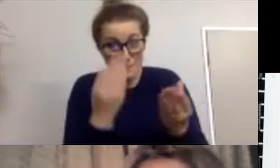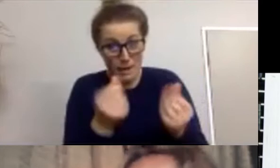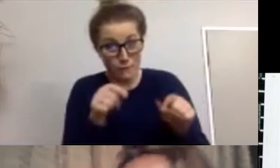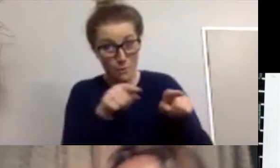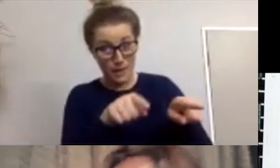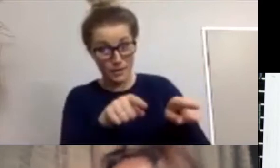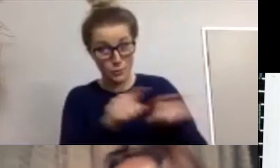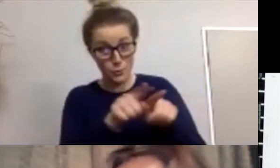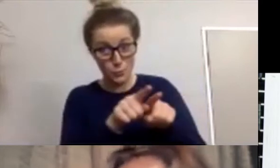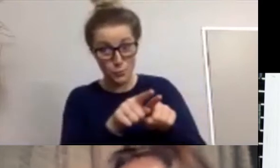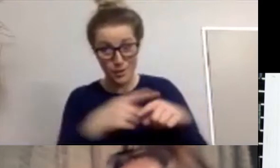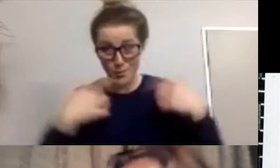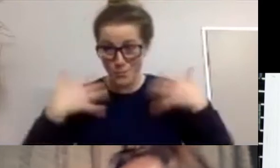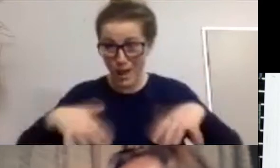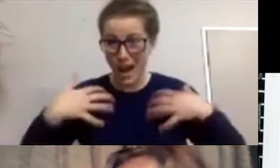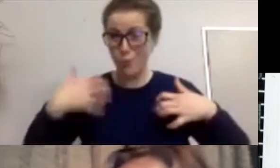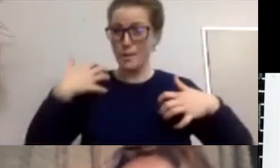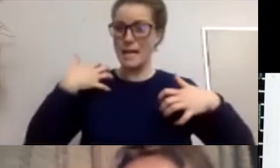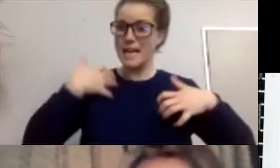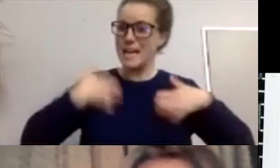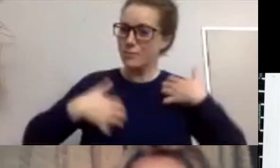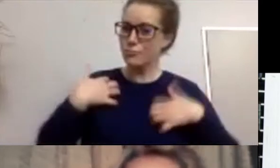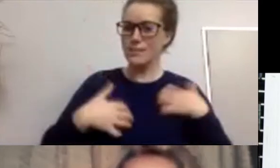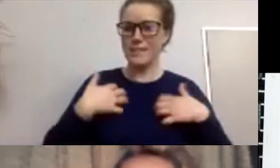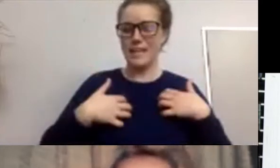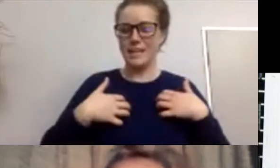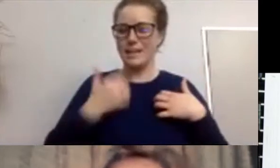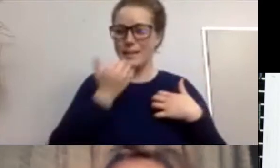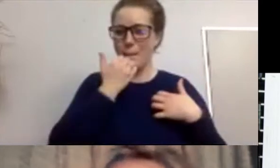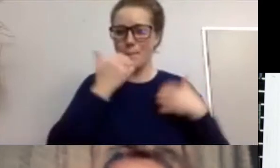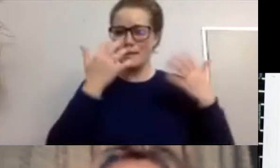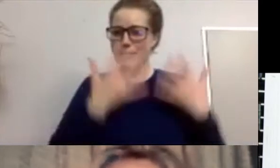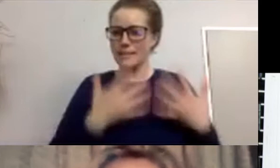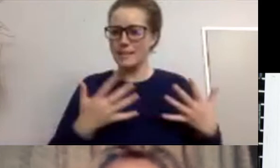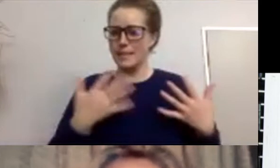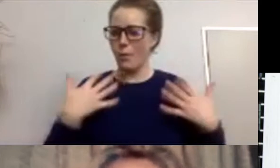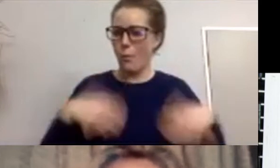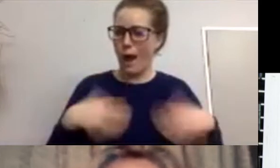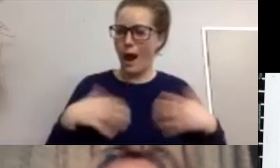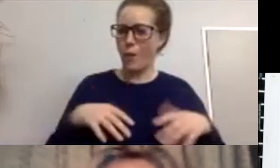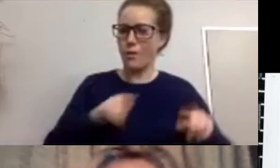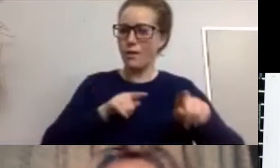Very interesting test, that statistic, and the thing I like most is that